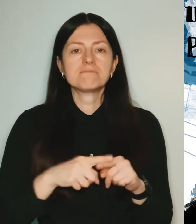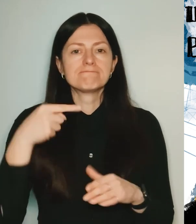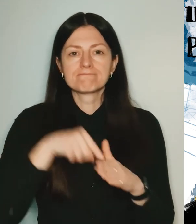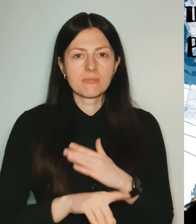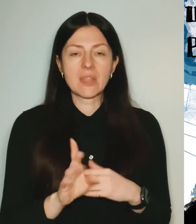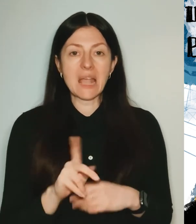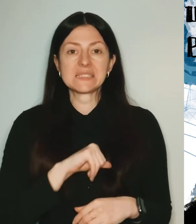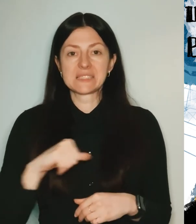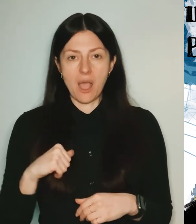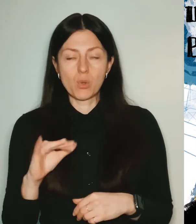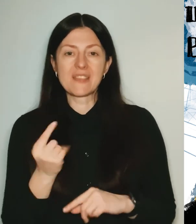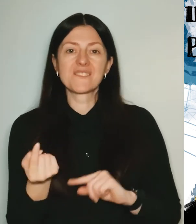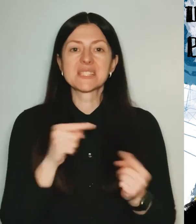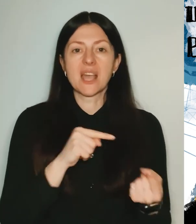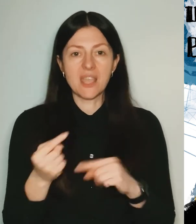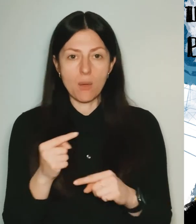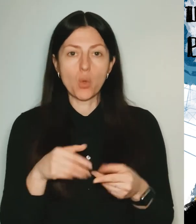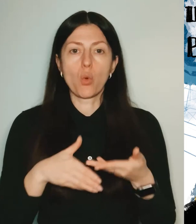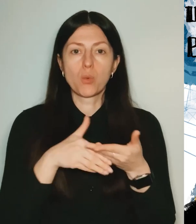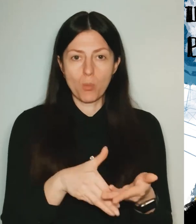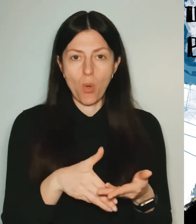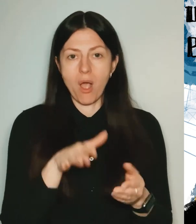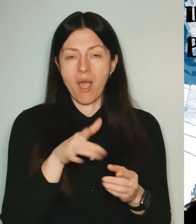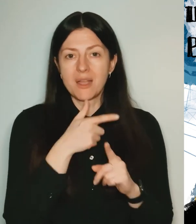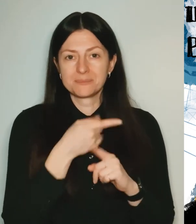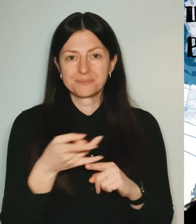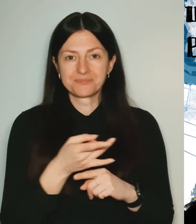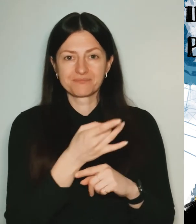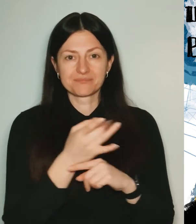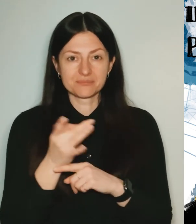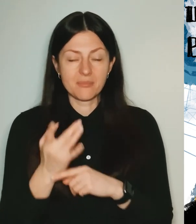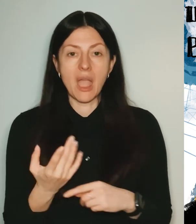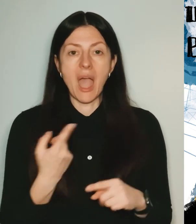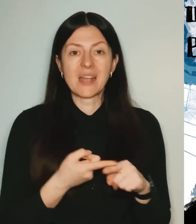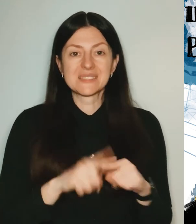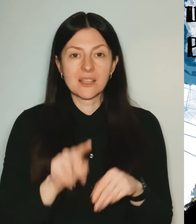this is self and mutual life-saving aid on a battlefield. Yeah.